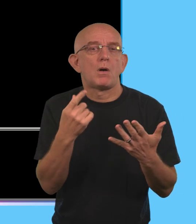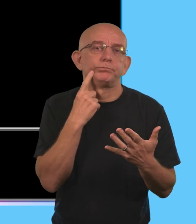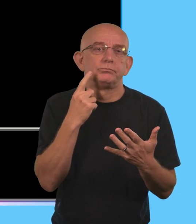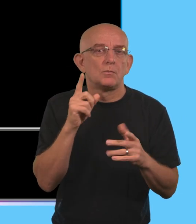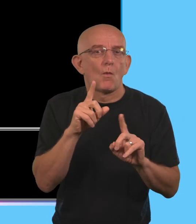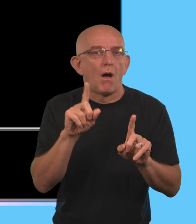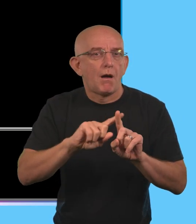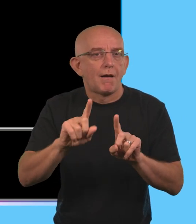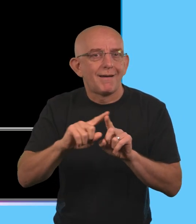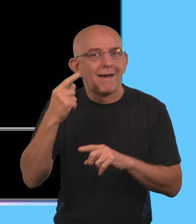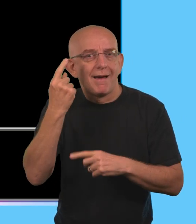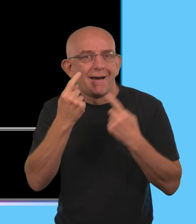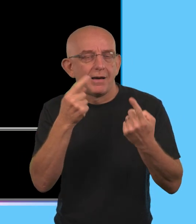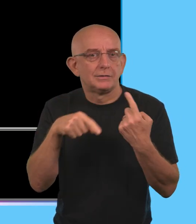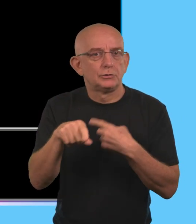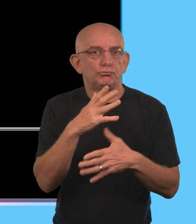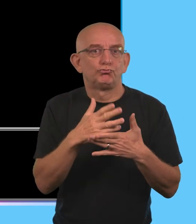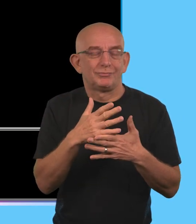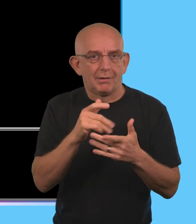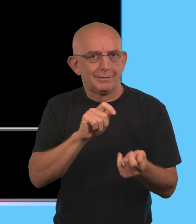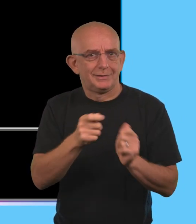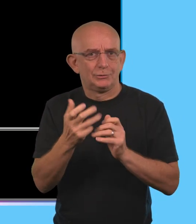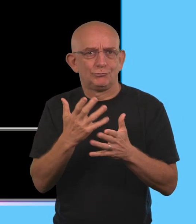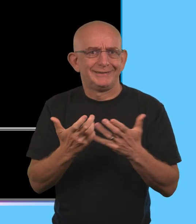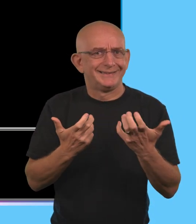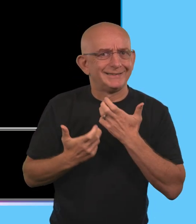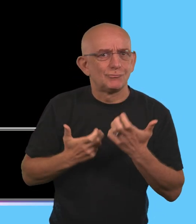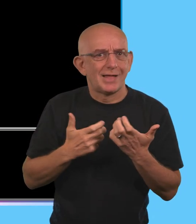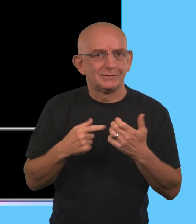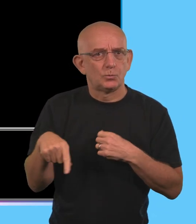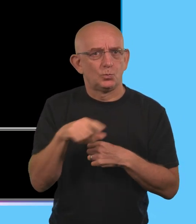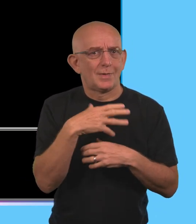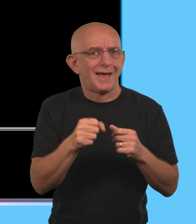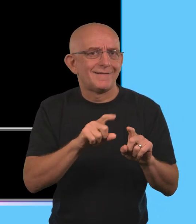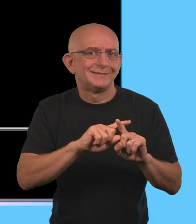But even simpler, the simpler ideas that we had were done in a really interesting way.